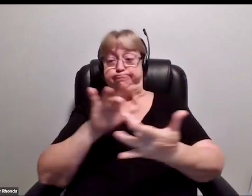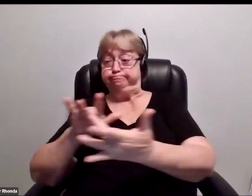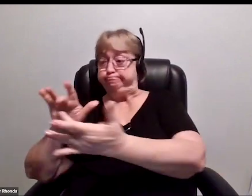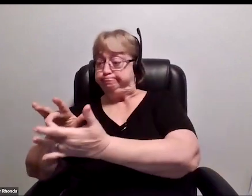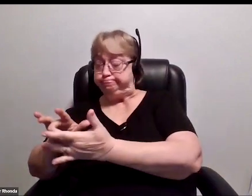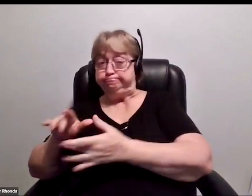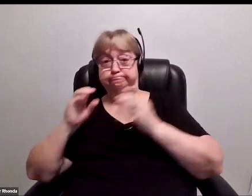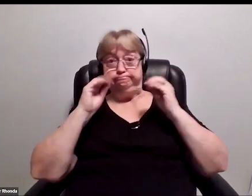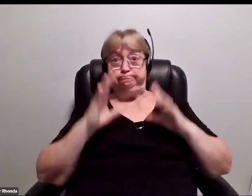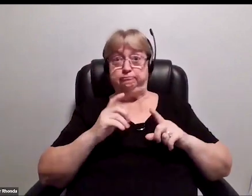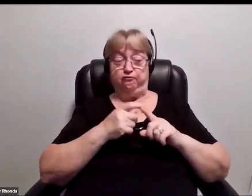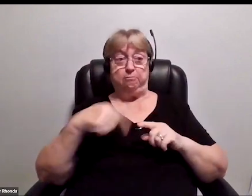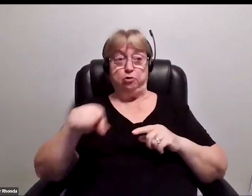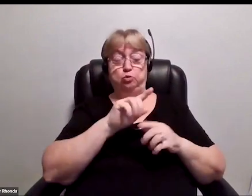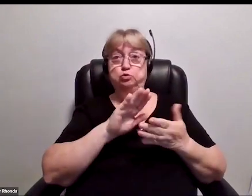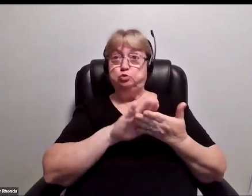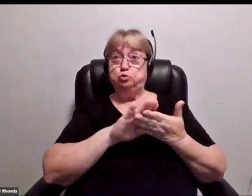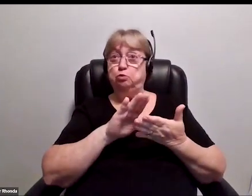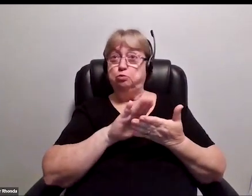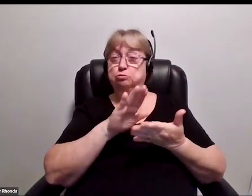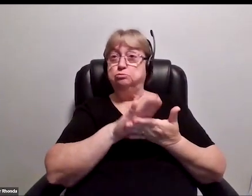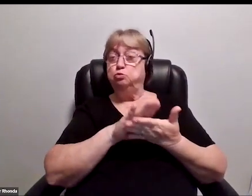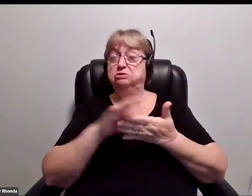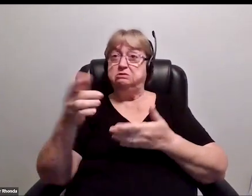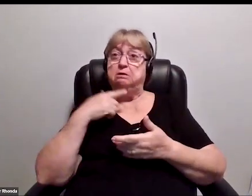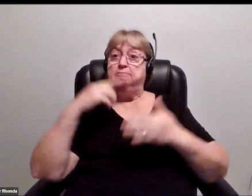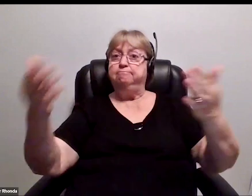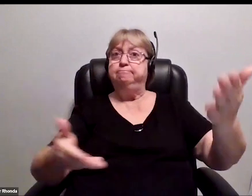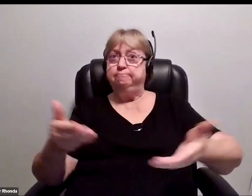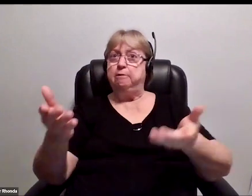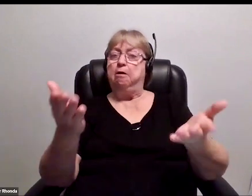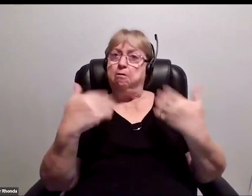and were graciously invited to test our tactile images 3D models.